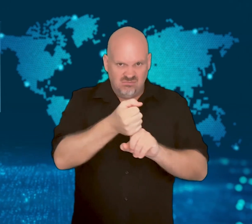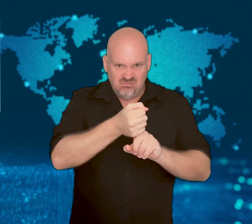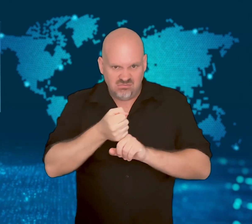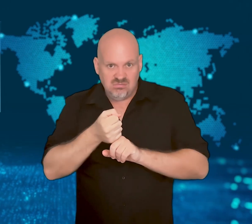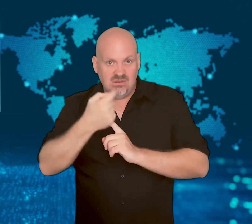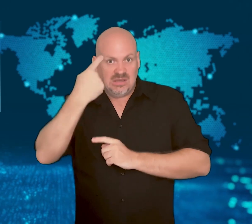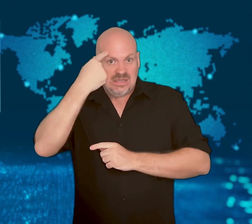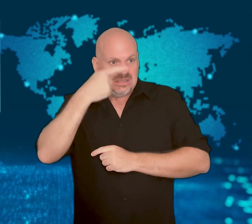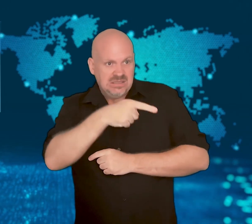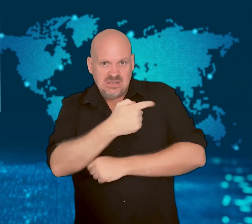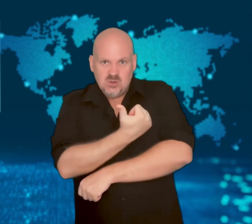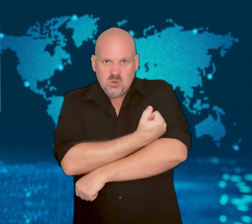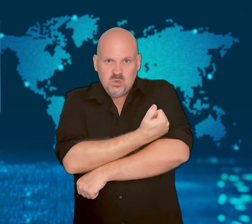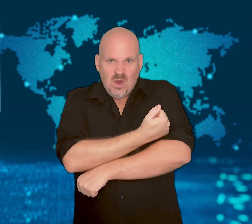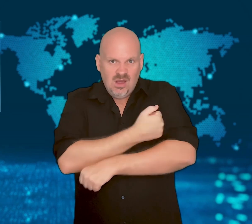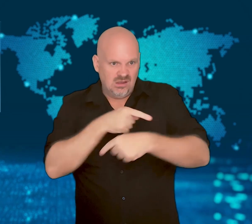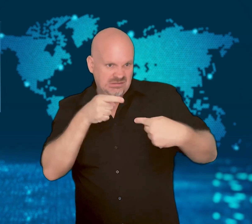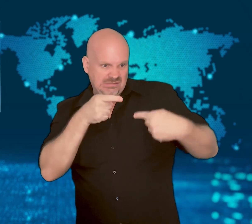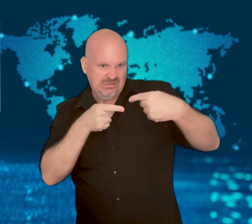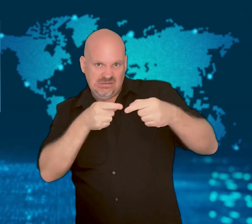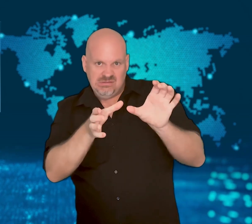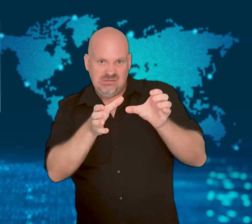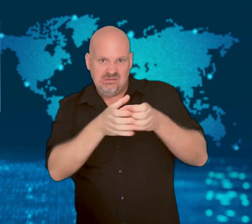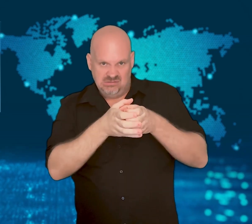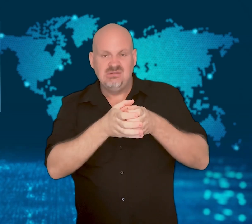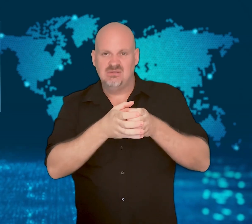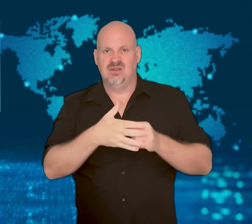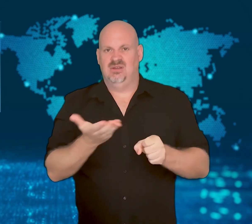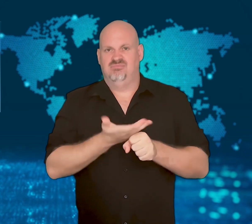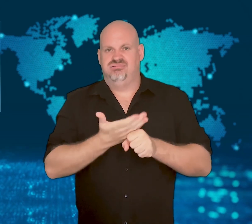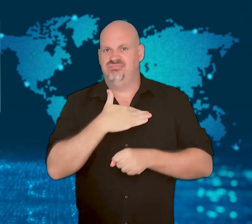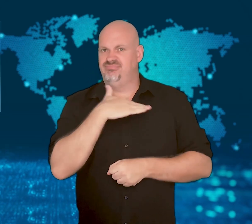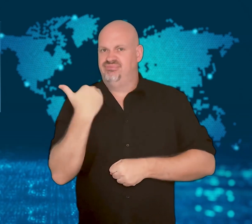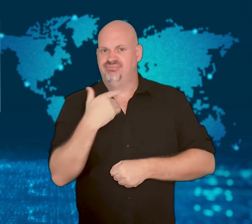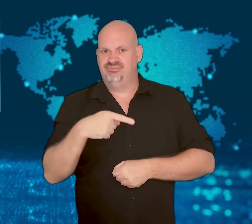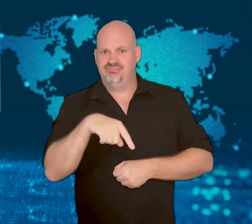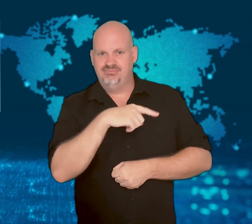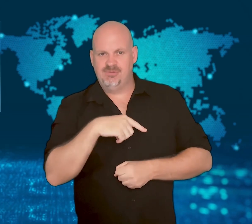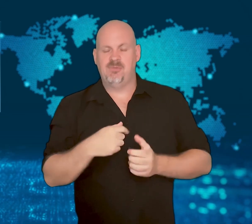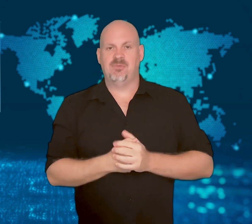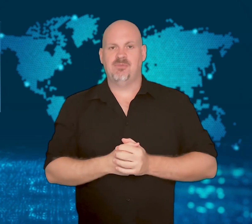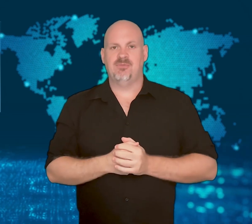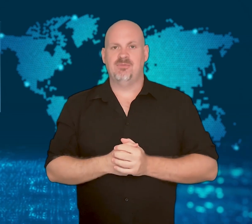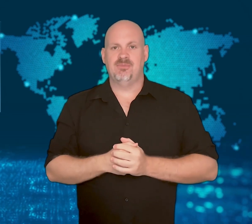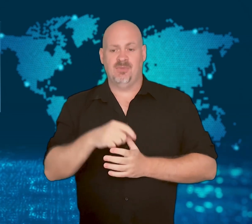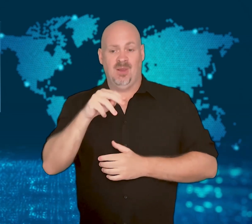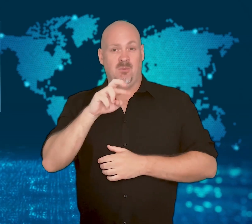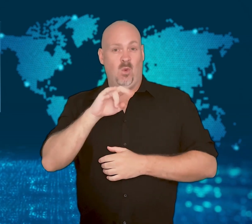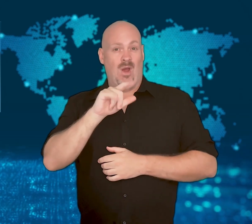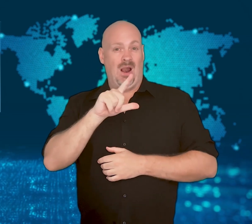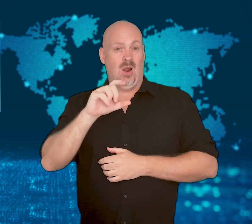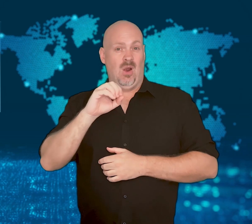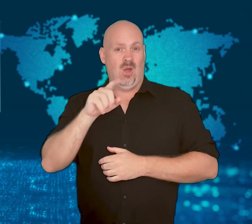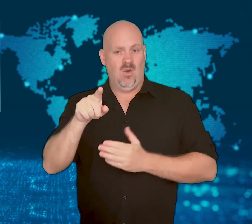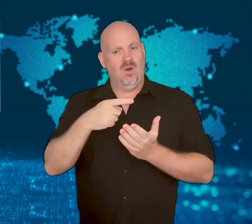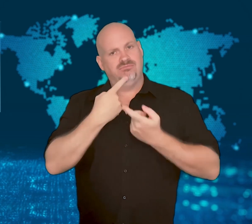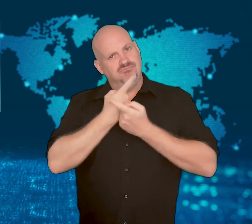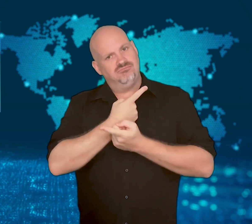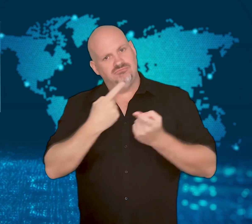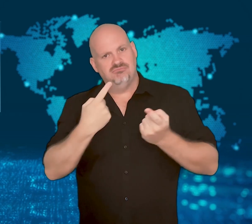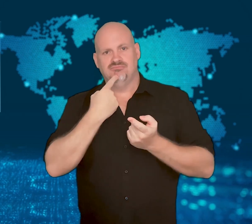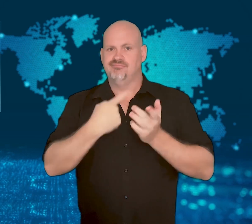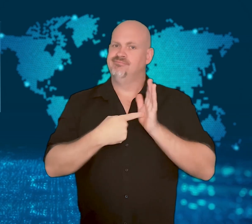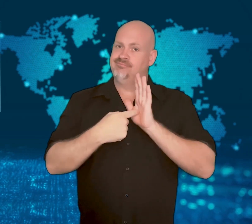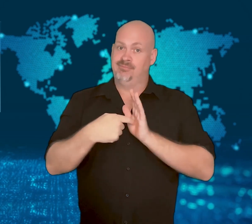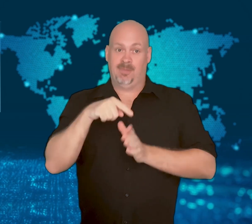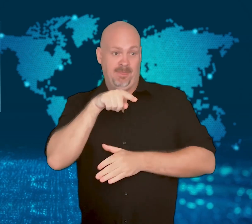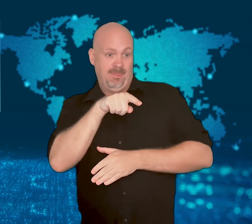and the gang mistakenly believed the students were members of one of a